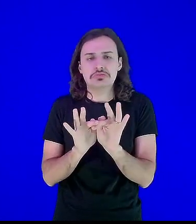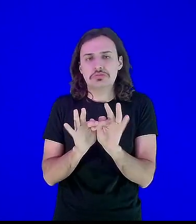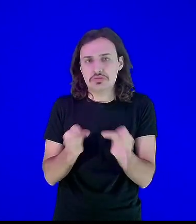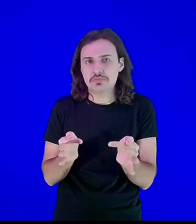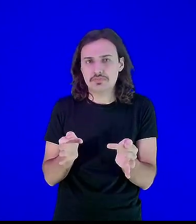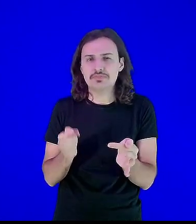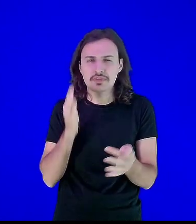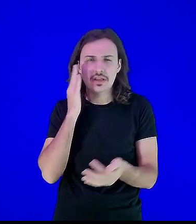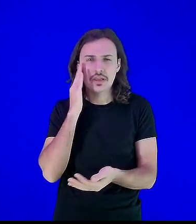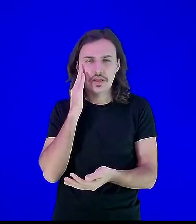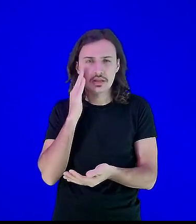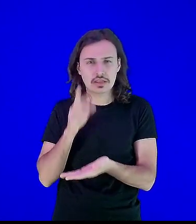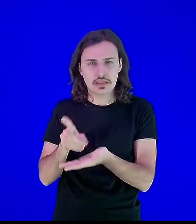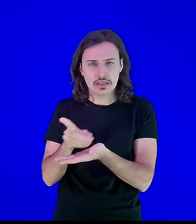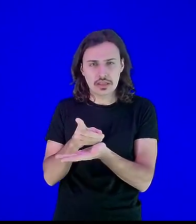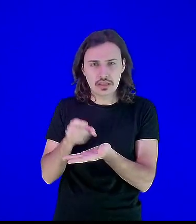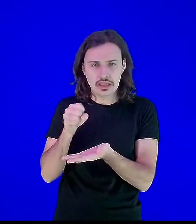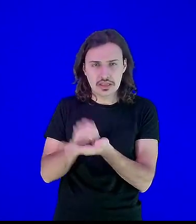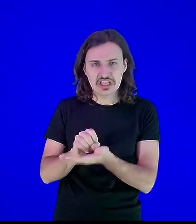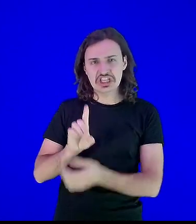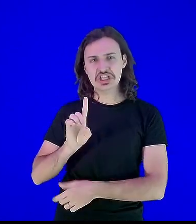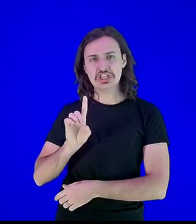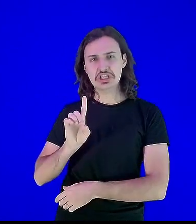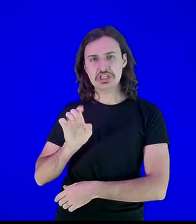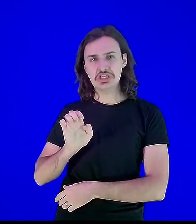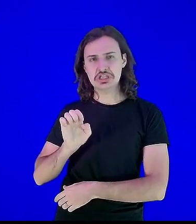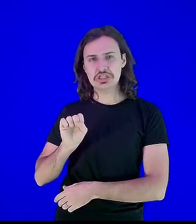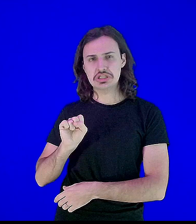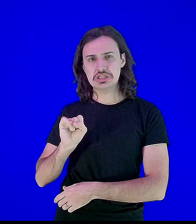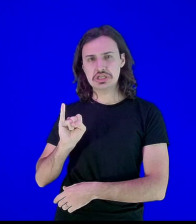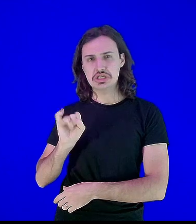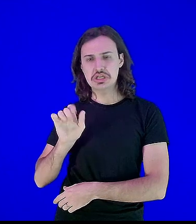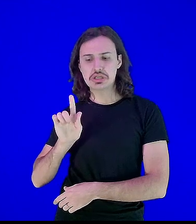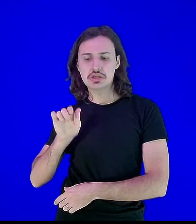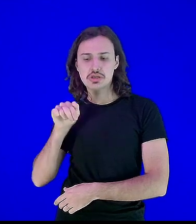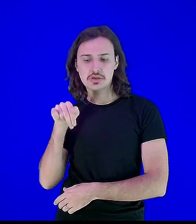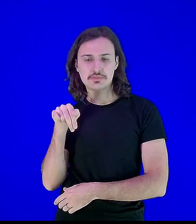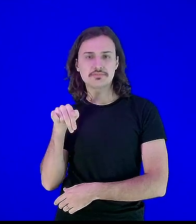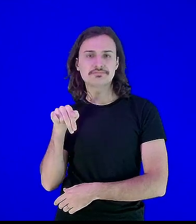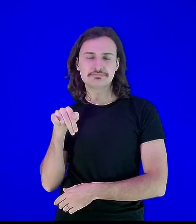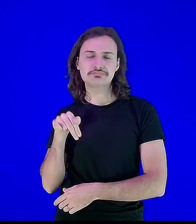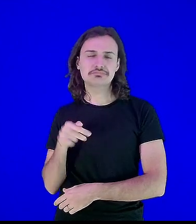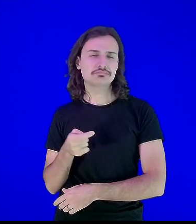they were made focusing on the spoken language alphabet